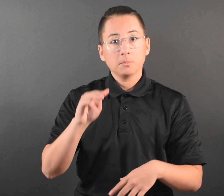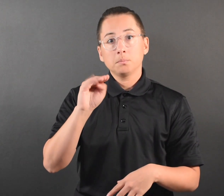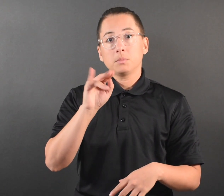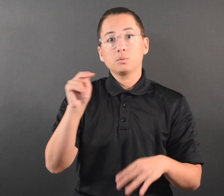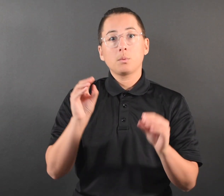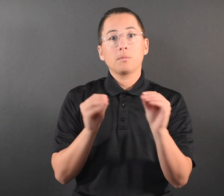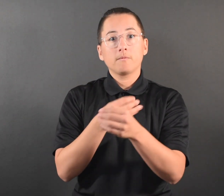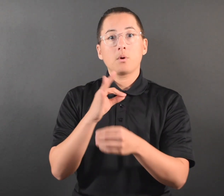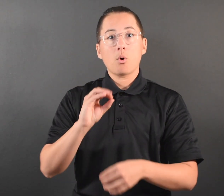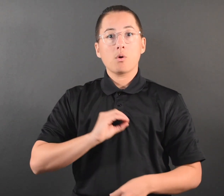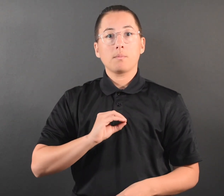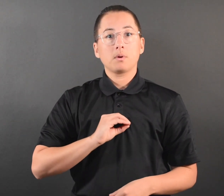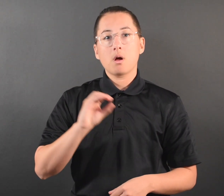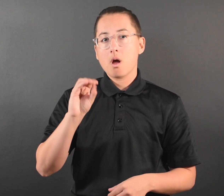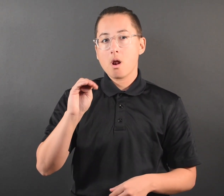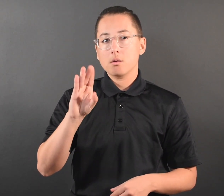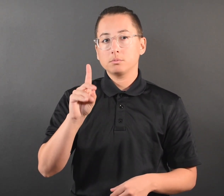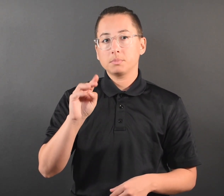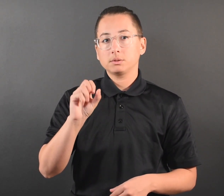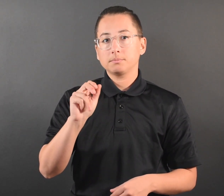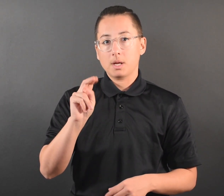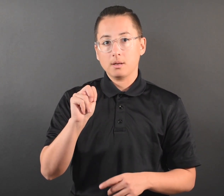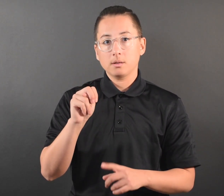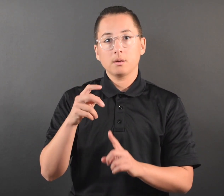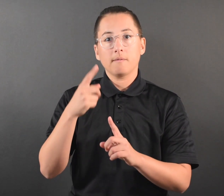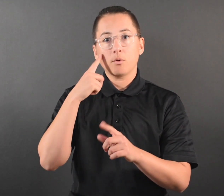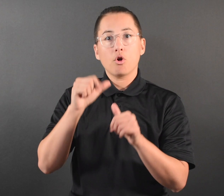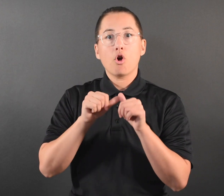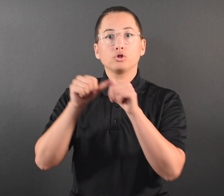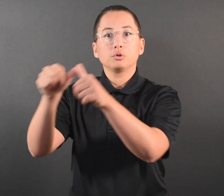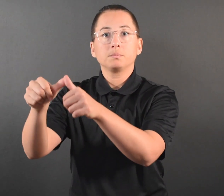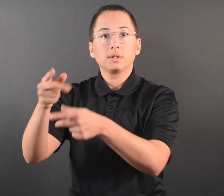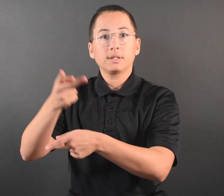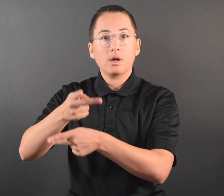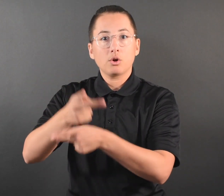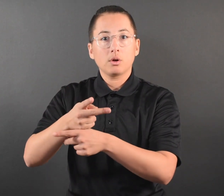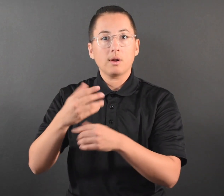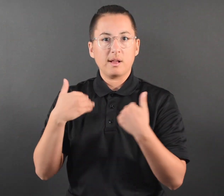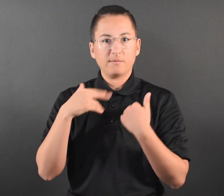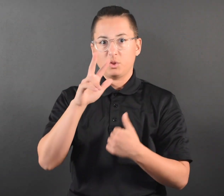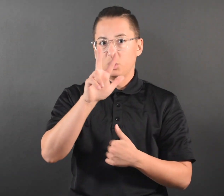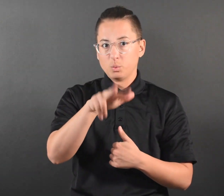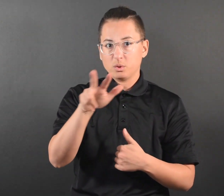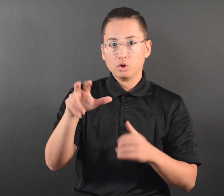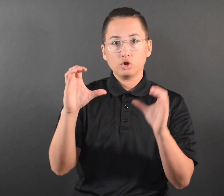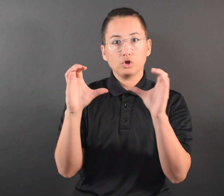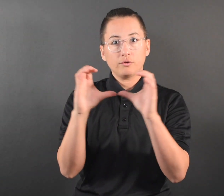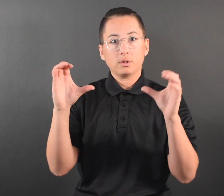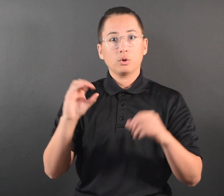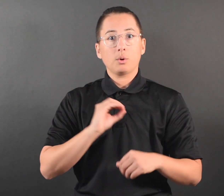Office of Ombudsman for Long-Term Care had 33 certified ombudsman volunteers statewide.